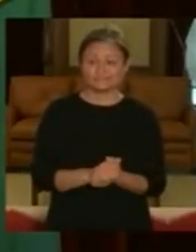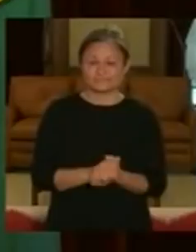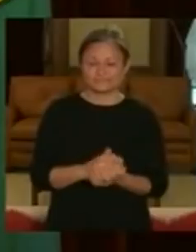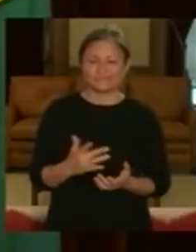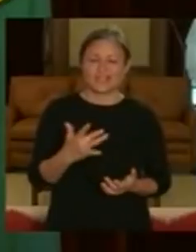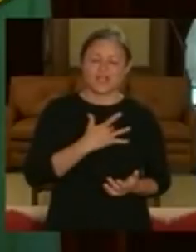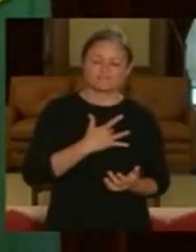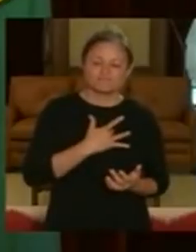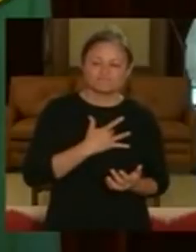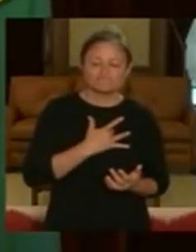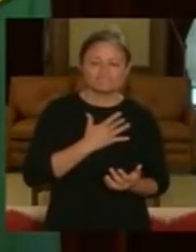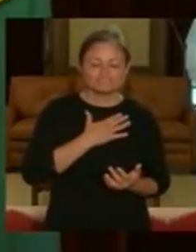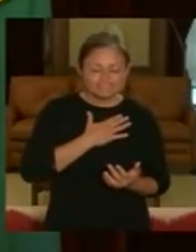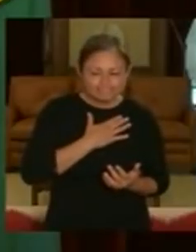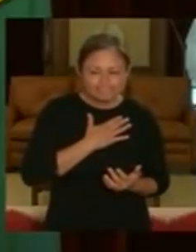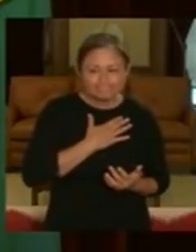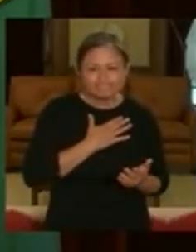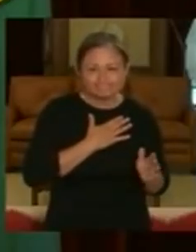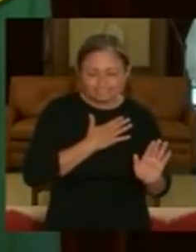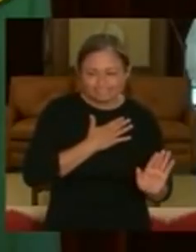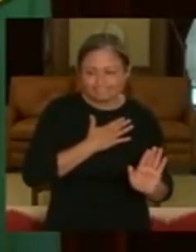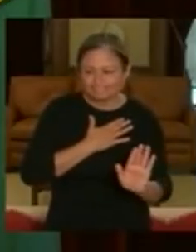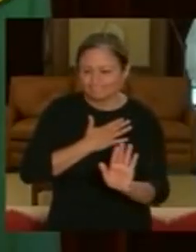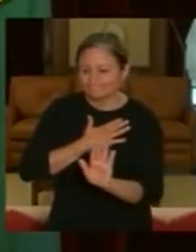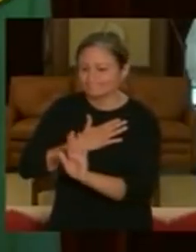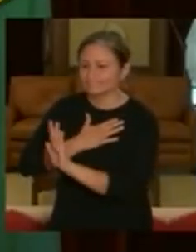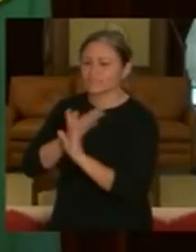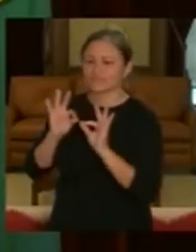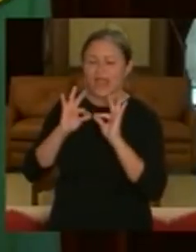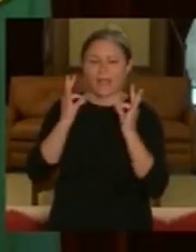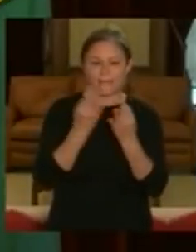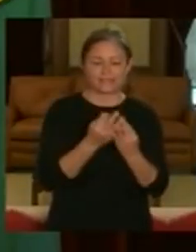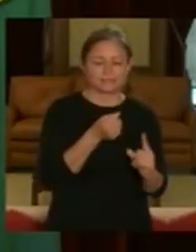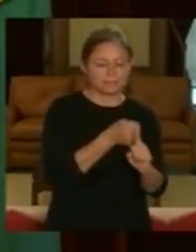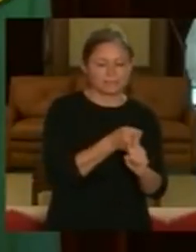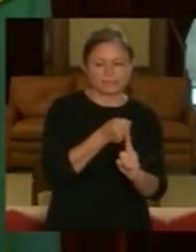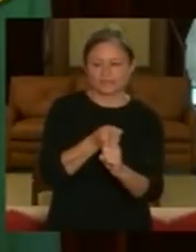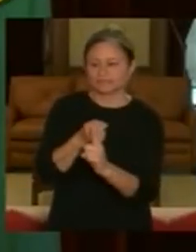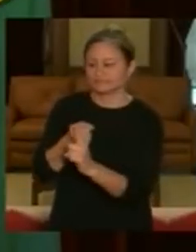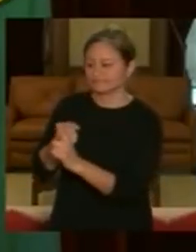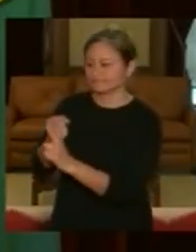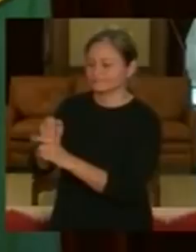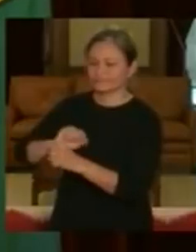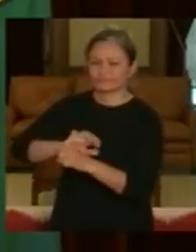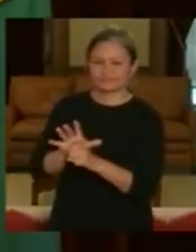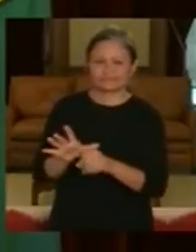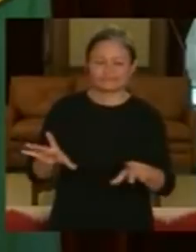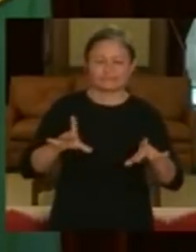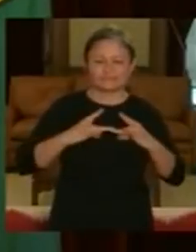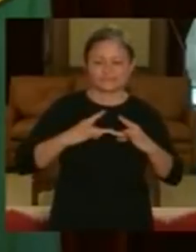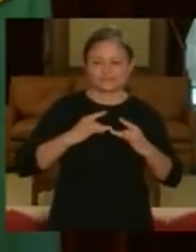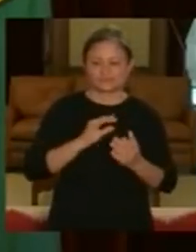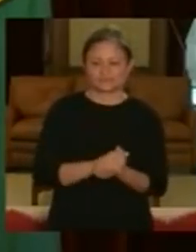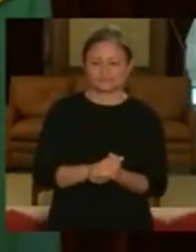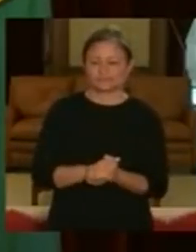AND THAT IS A NUMBER THAT WILL CONTINUE TO RISE UNFORTUNATELY. WE KNOW OUR HEARTS ACHE FOR